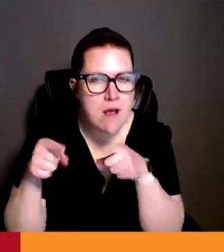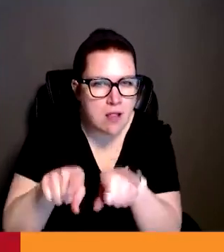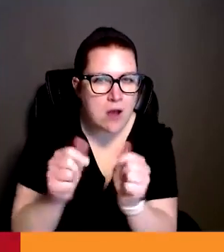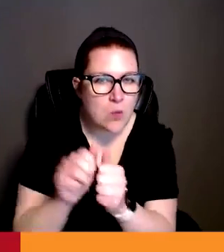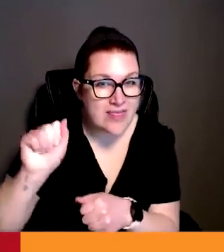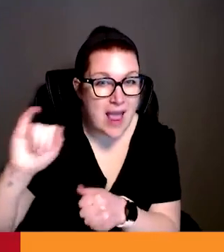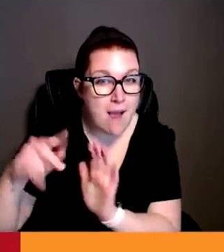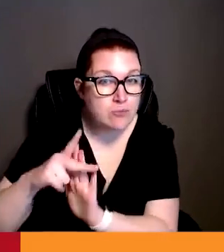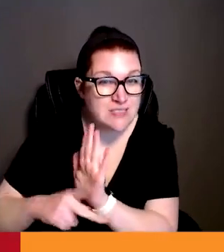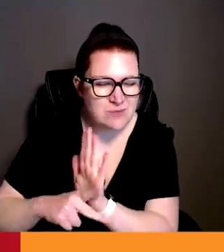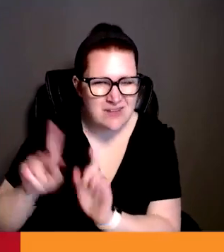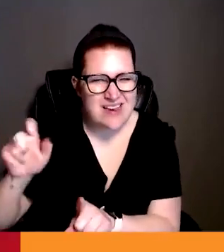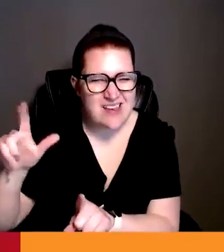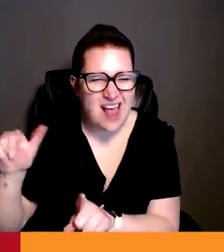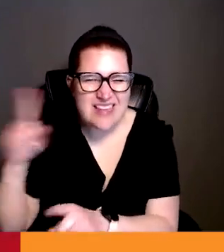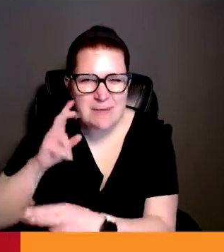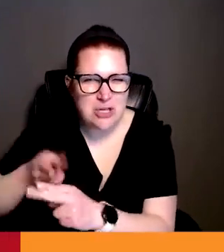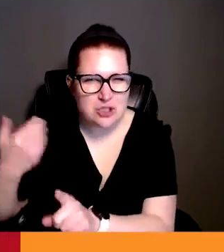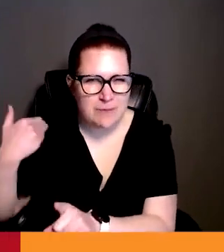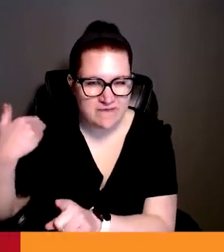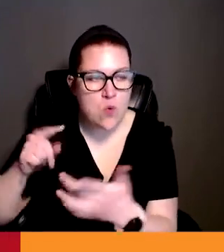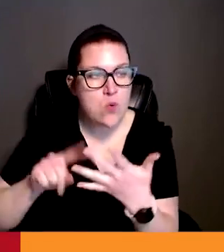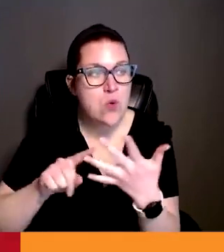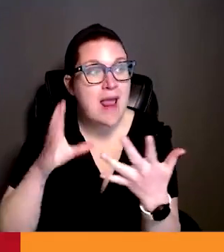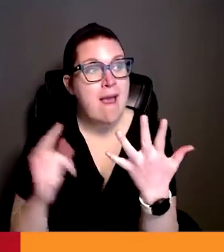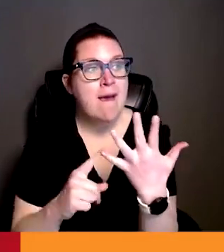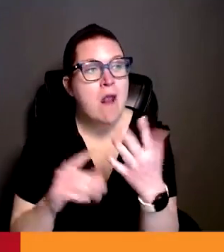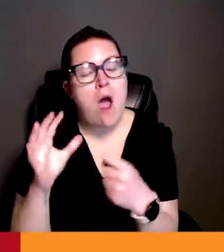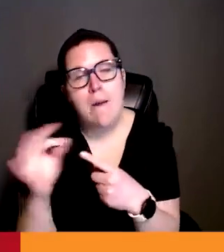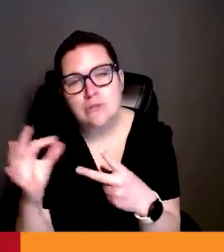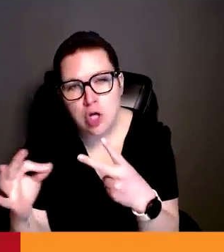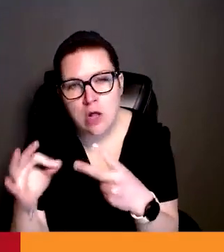that Kelly referenced earlier, and an optional meritorious section.